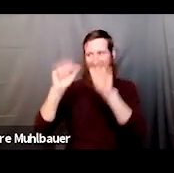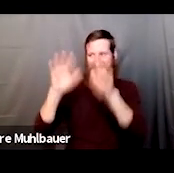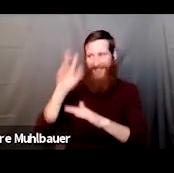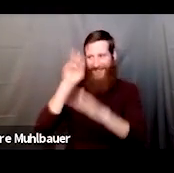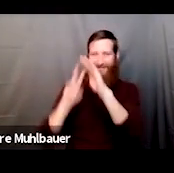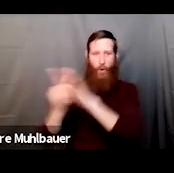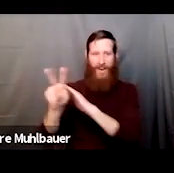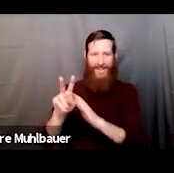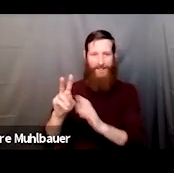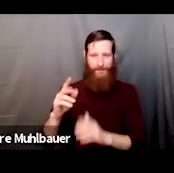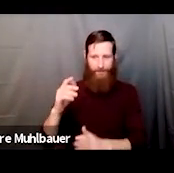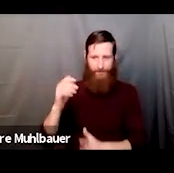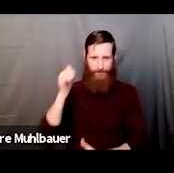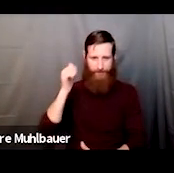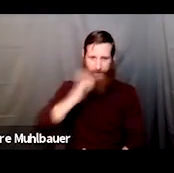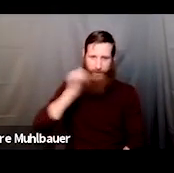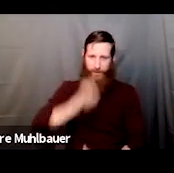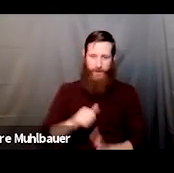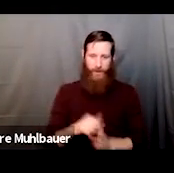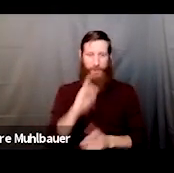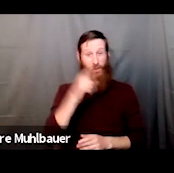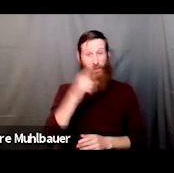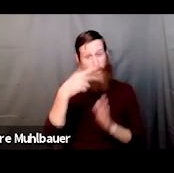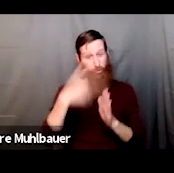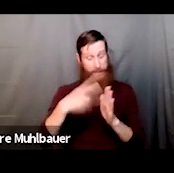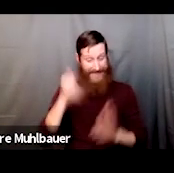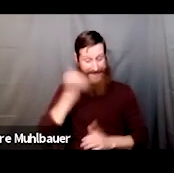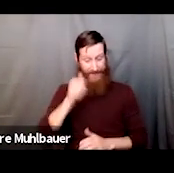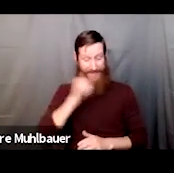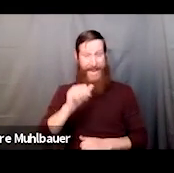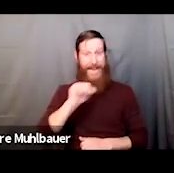Rather than just reading it when you plan to go out, if you read it daily or every couple of days, you will